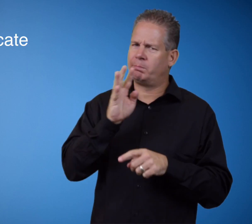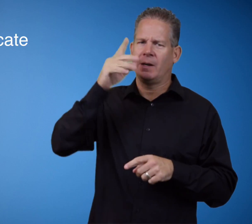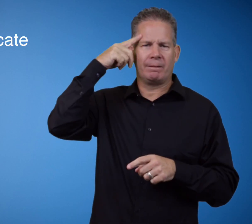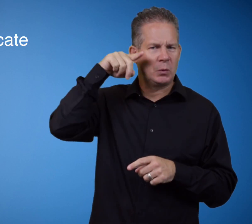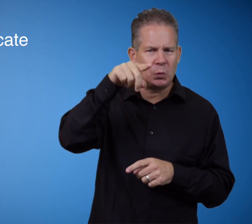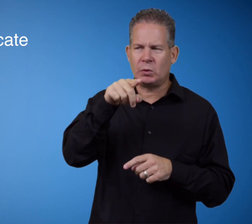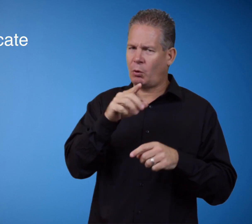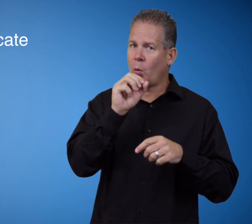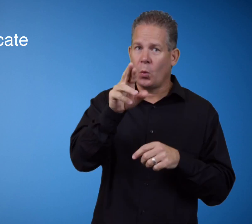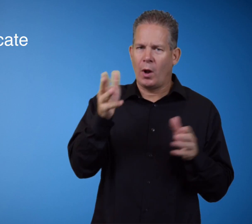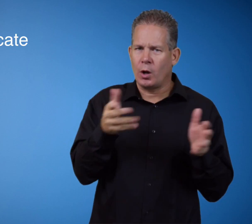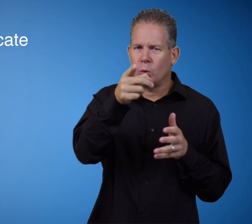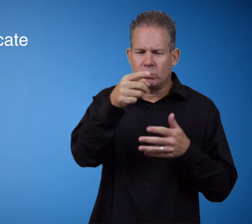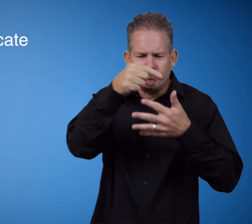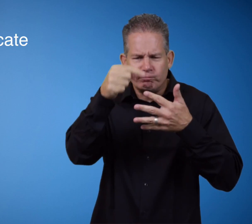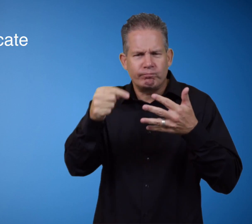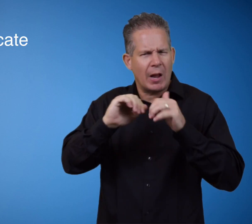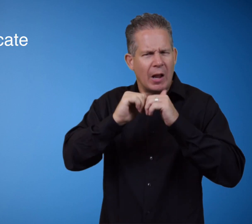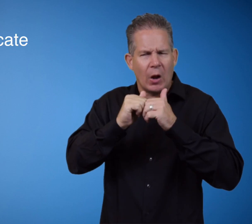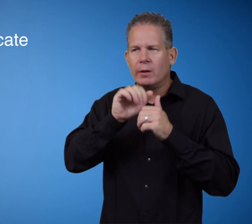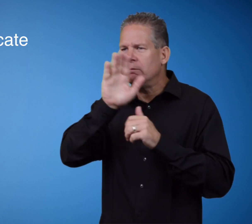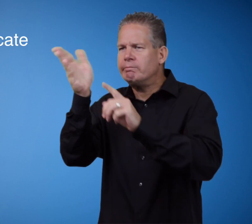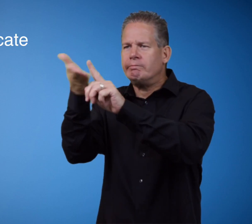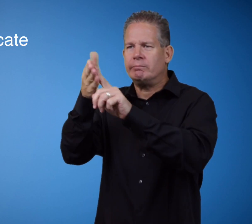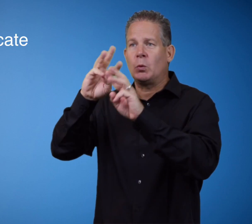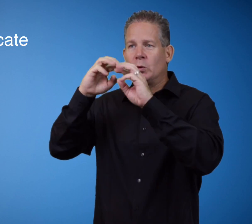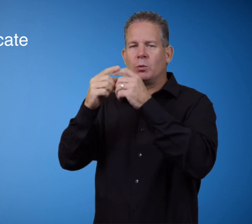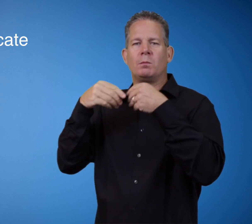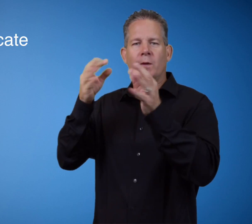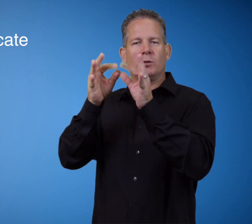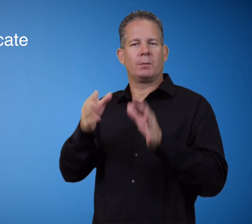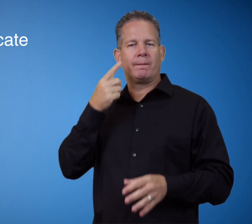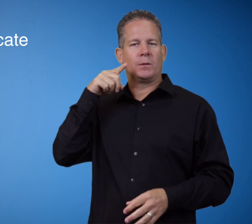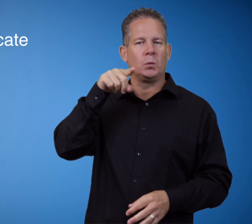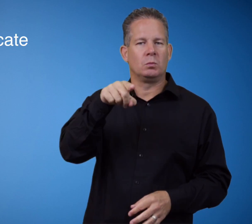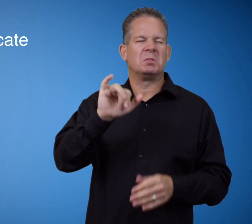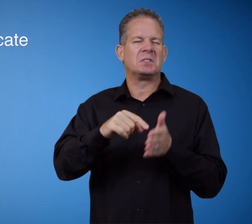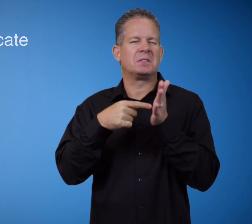They can speak up for you, or they can encourage you to follow the appropriate steps to get the presenter to provide an interpreter for you.